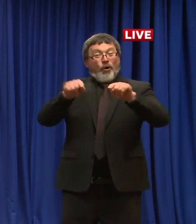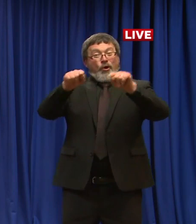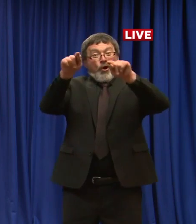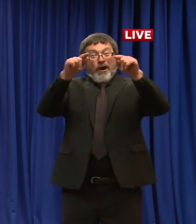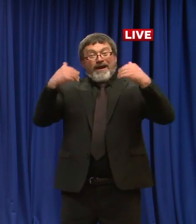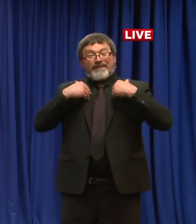IDENTIFY THESE CONNECTIONS.